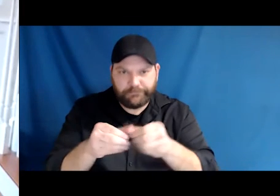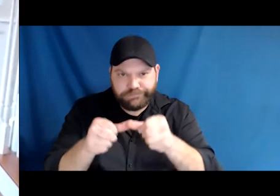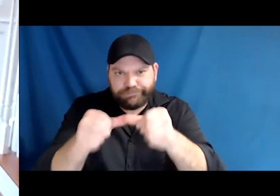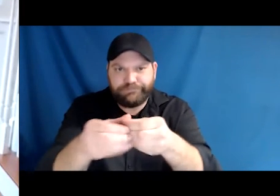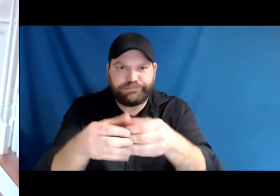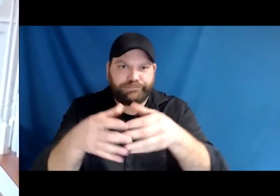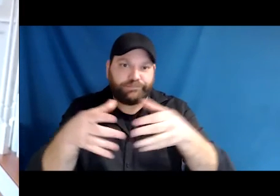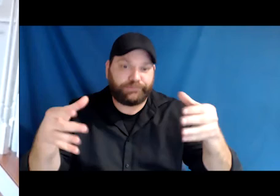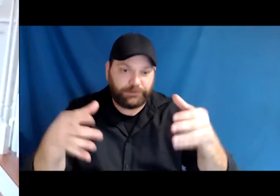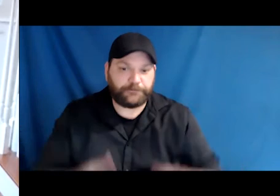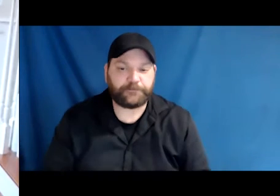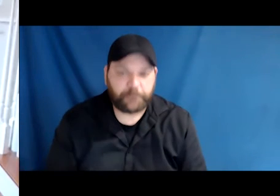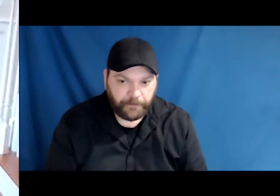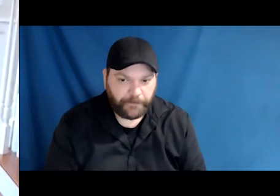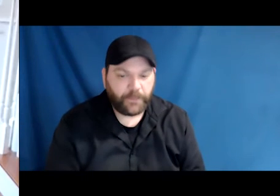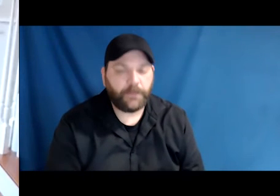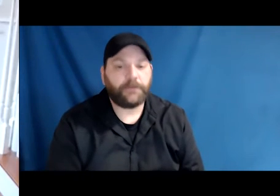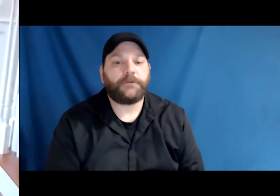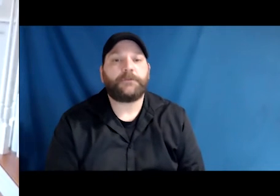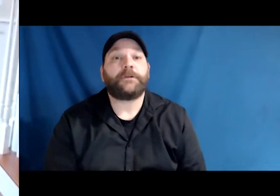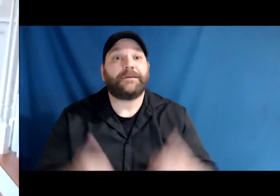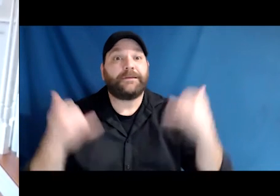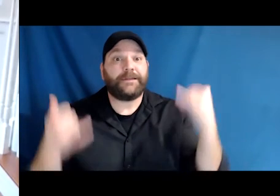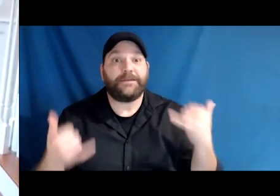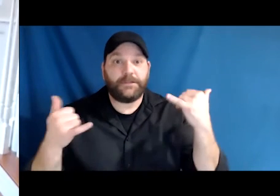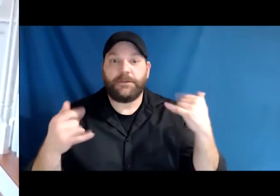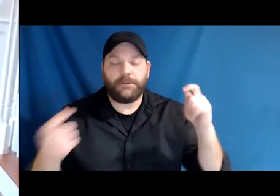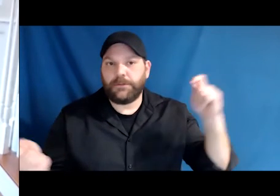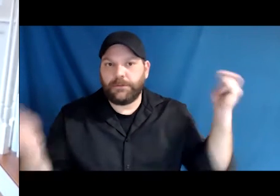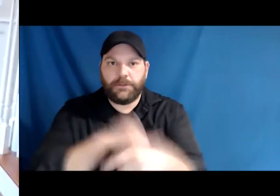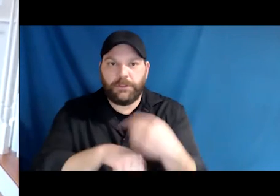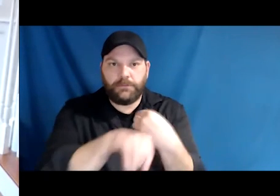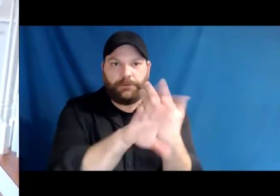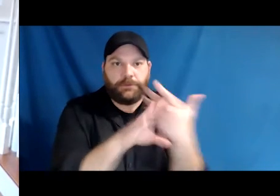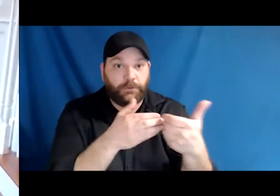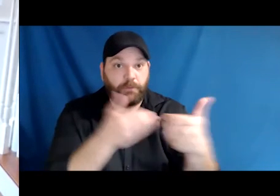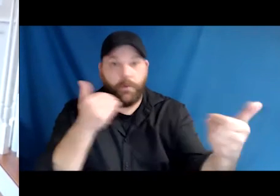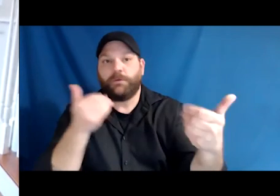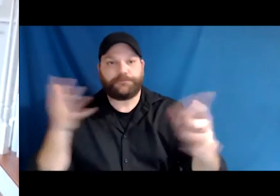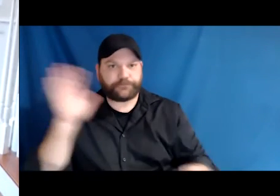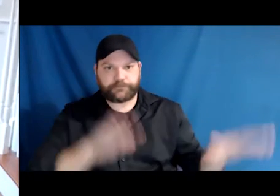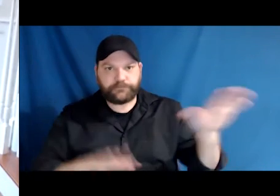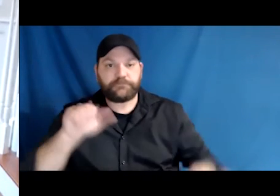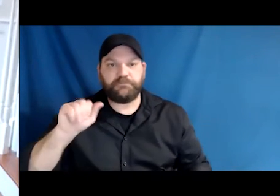With the move to remote operations, Abi quickly pivoted to a completely new way of event delivery.